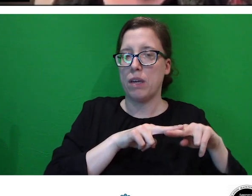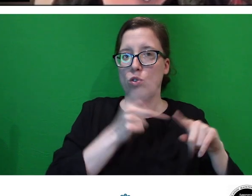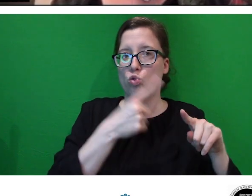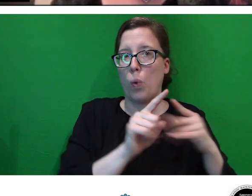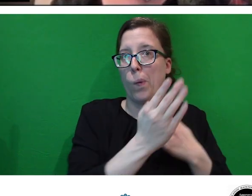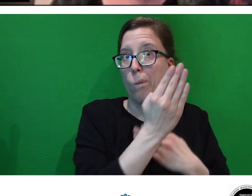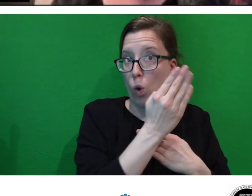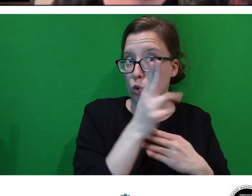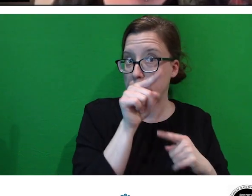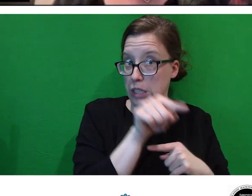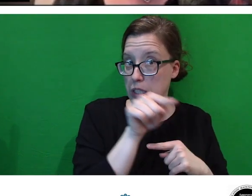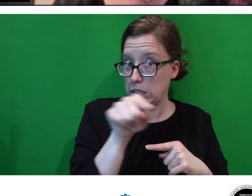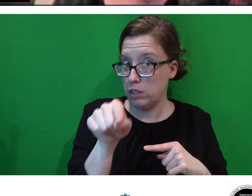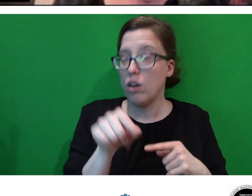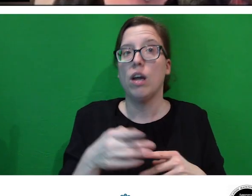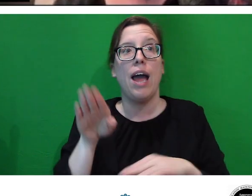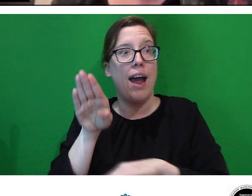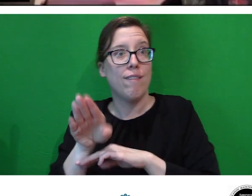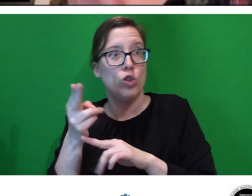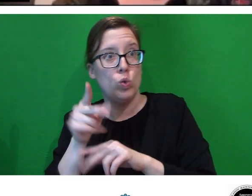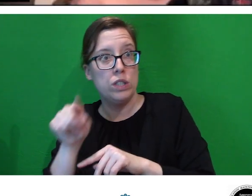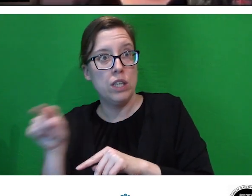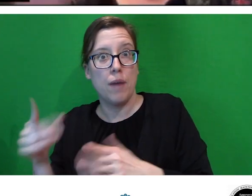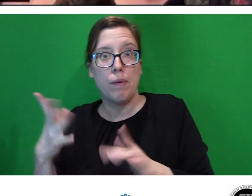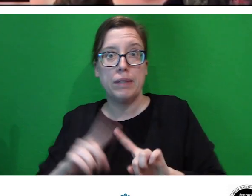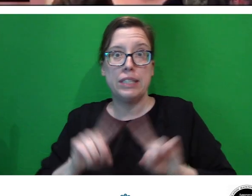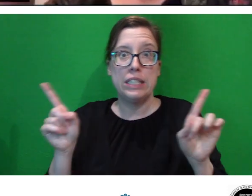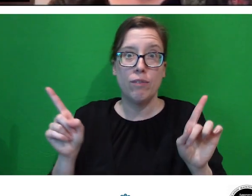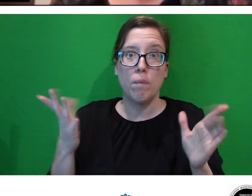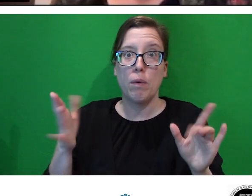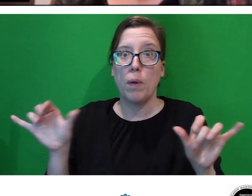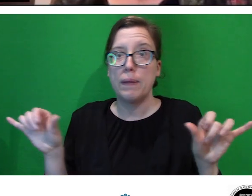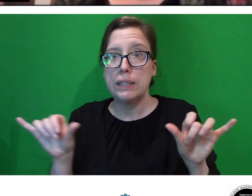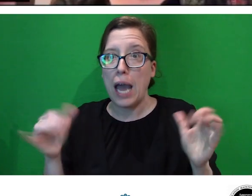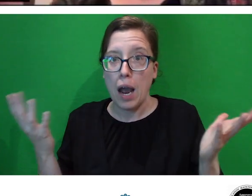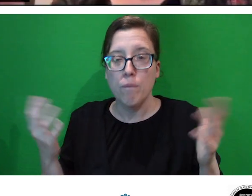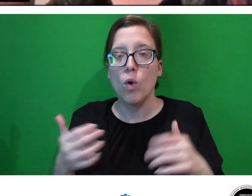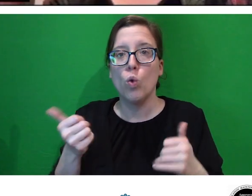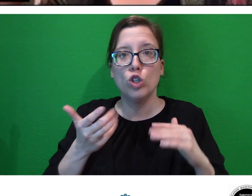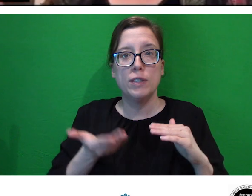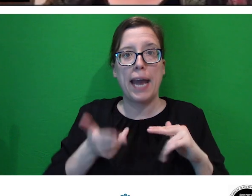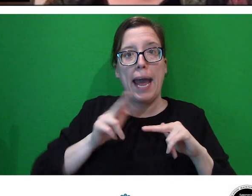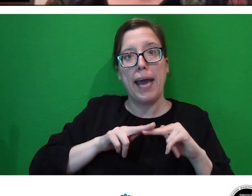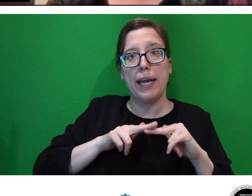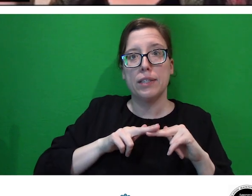talk in meetings, talk in IEP meetings. Which enhancements will we use in the morning?